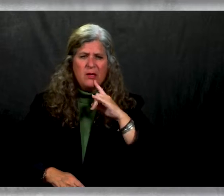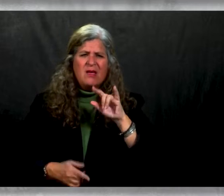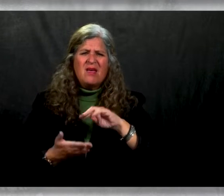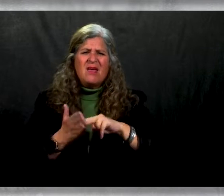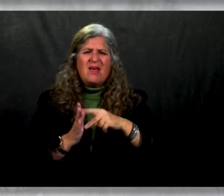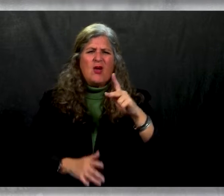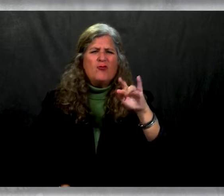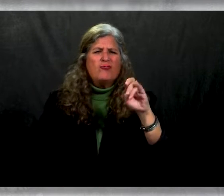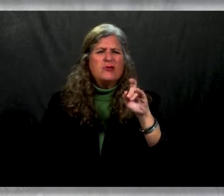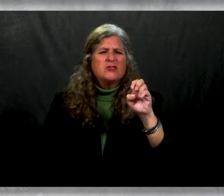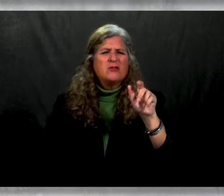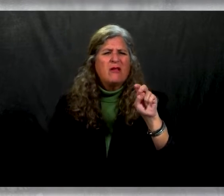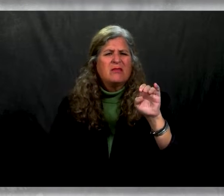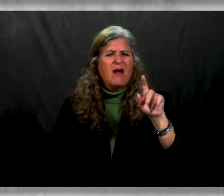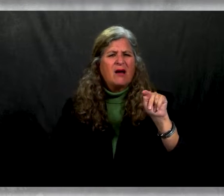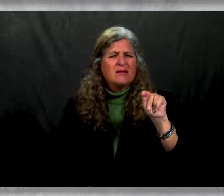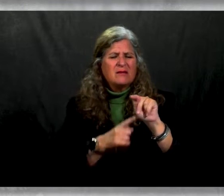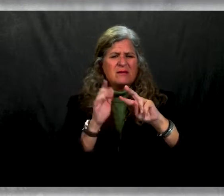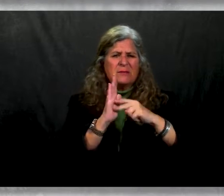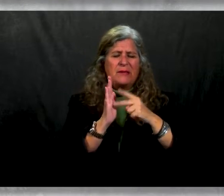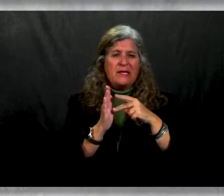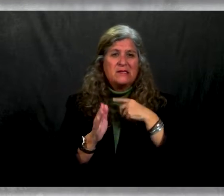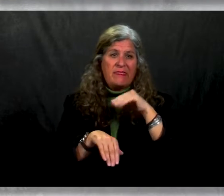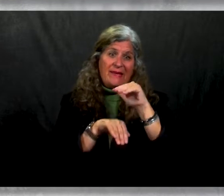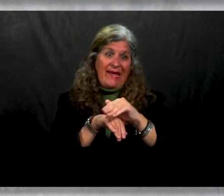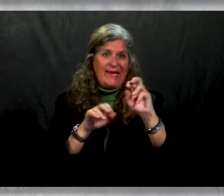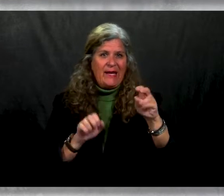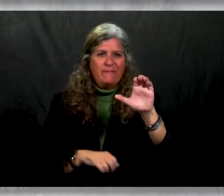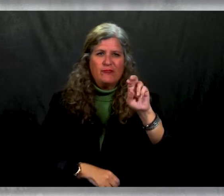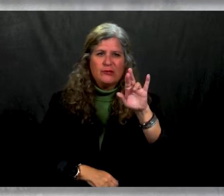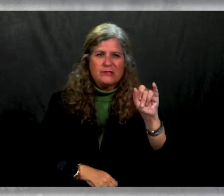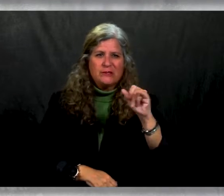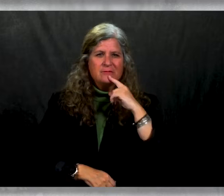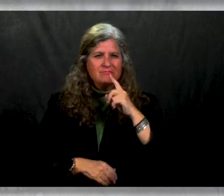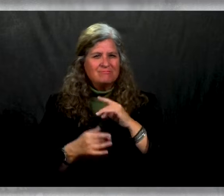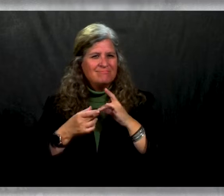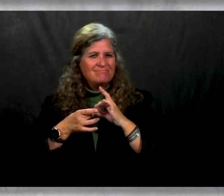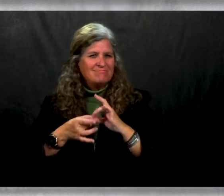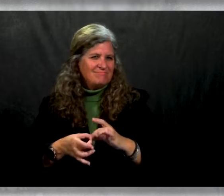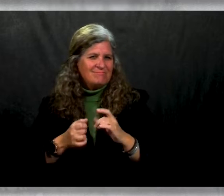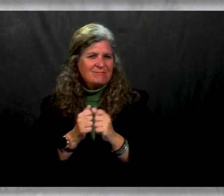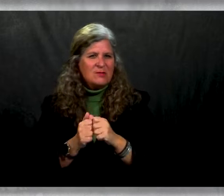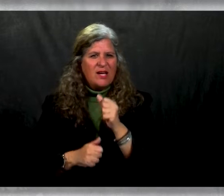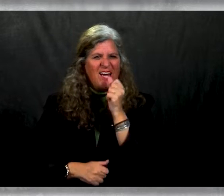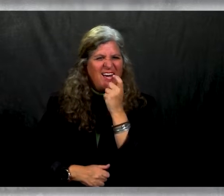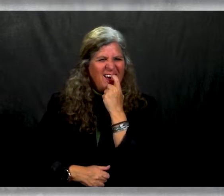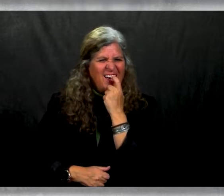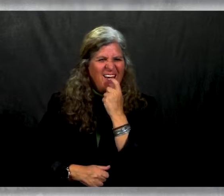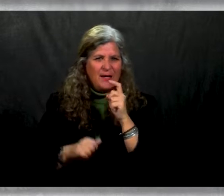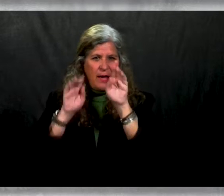and is often referred to as the "Night of Broken Glass" because of the shattered glass from Jewish owned businesses, synagogues, and homes